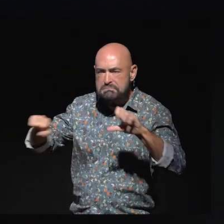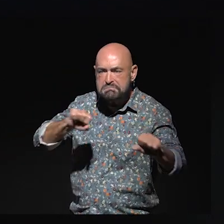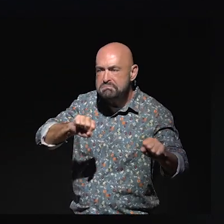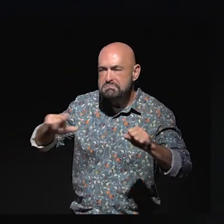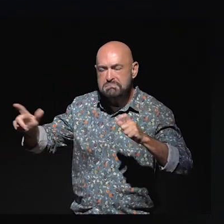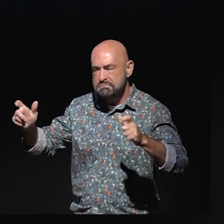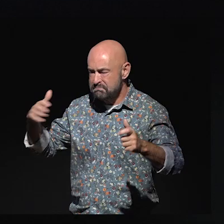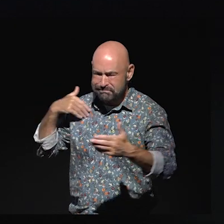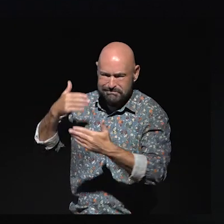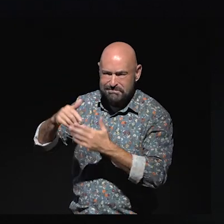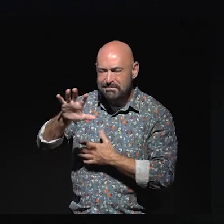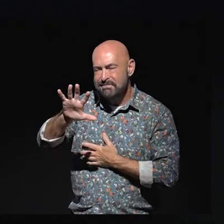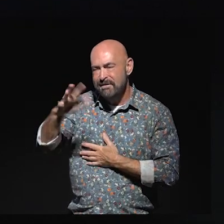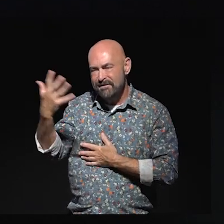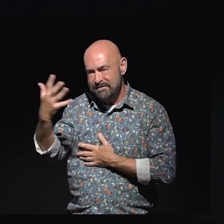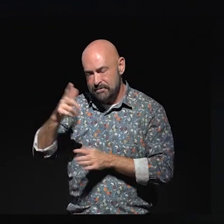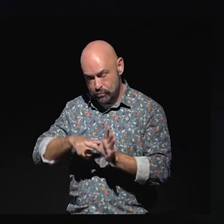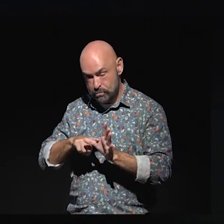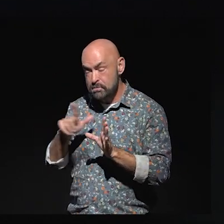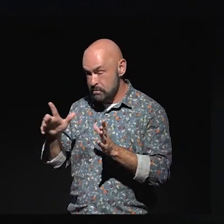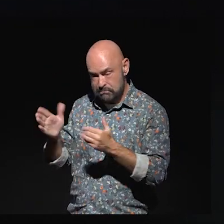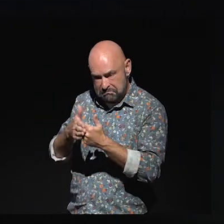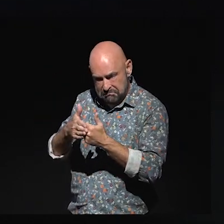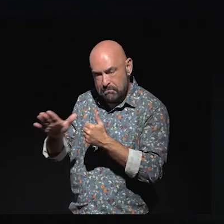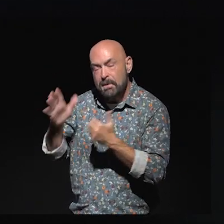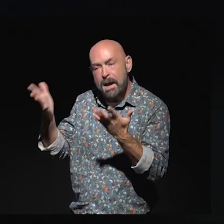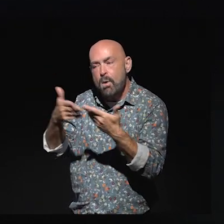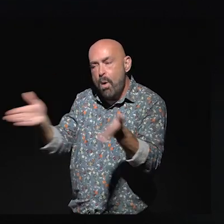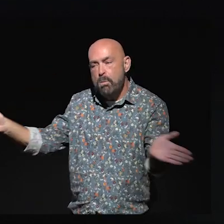for almost 15 years now, was open again.